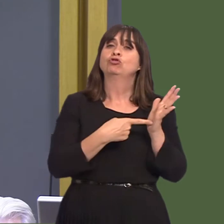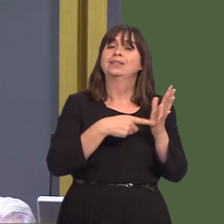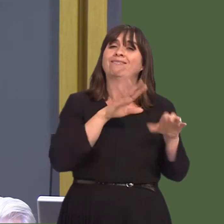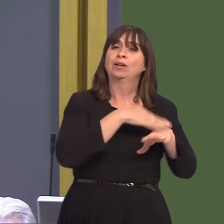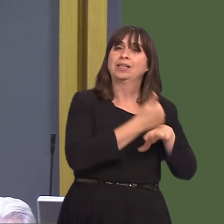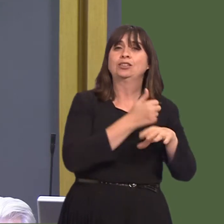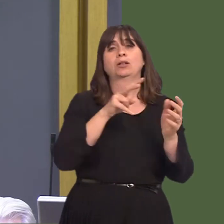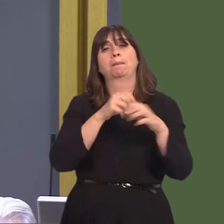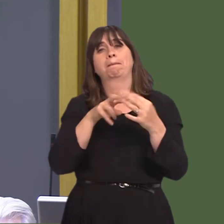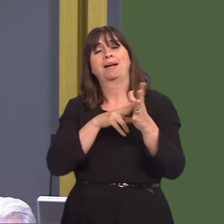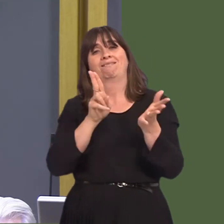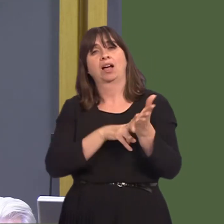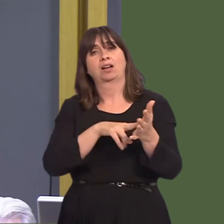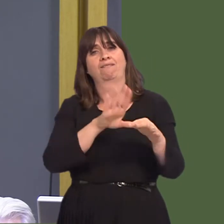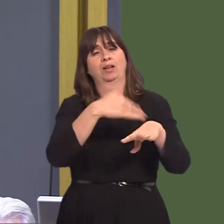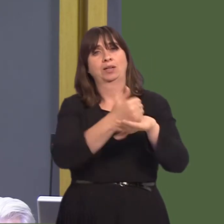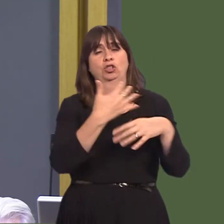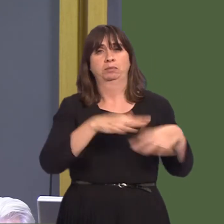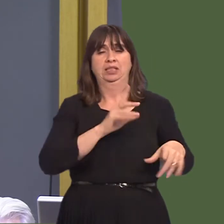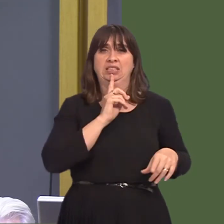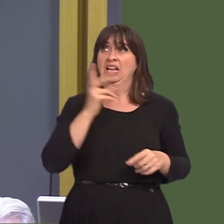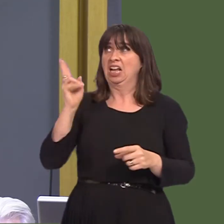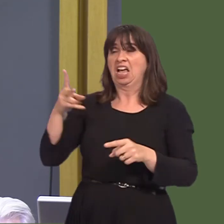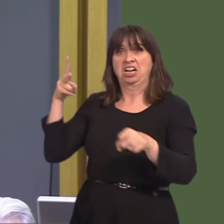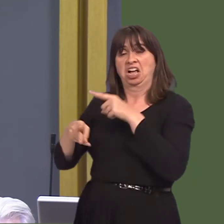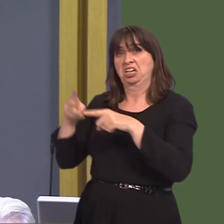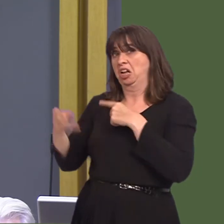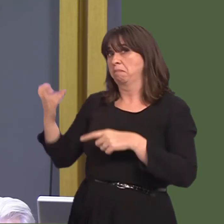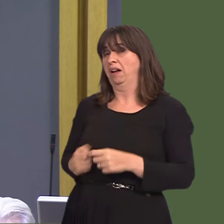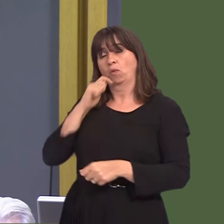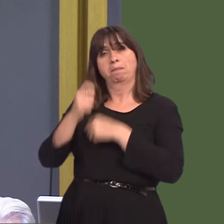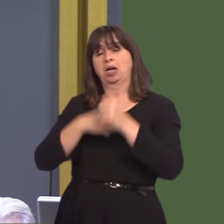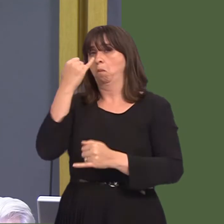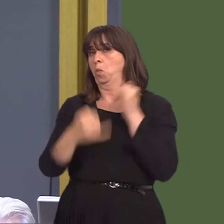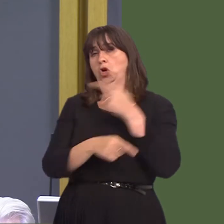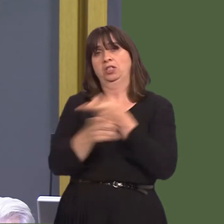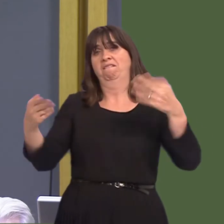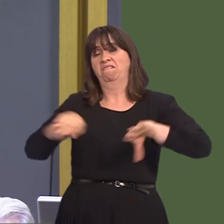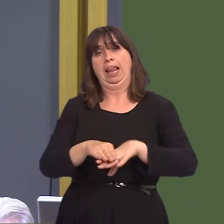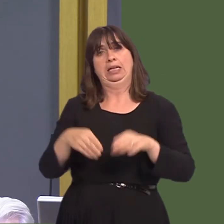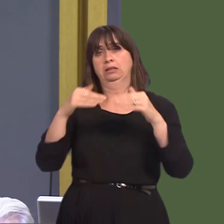Bevan Foundation, which state that the next wave of welfare reform will push even more people in our Valleys communities into poverty.